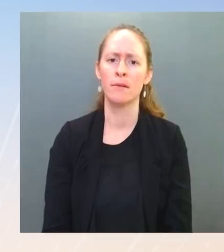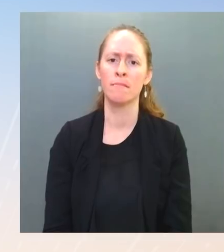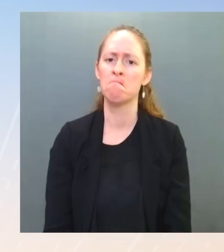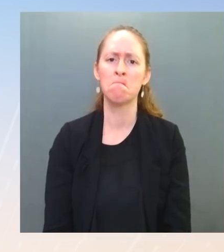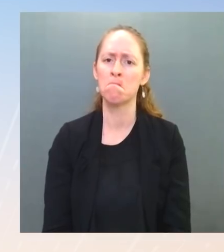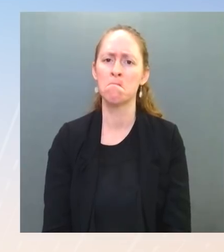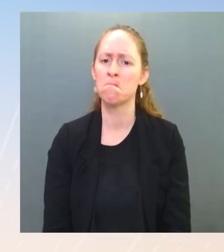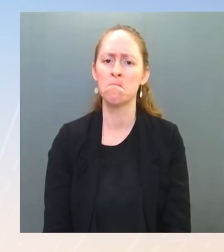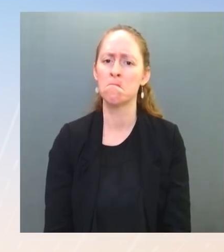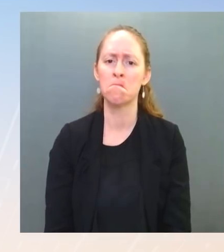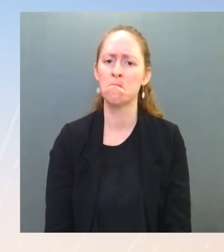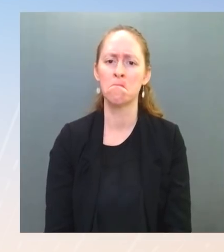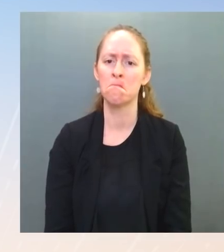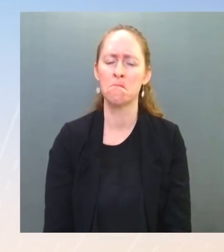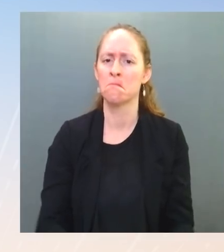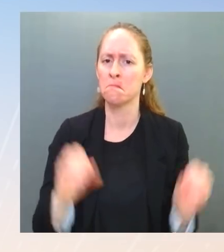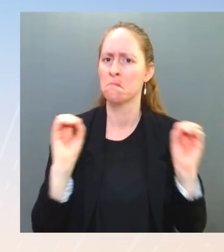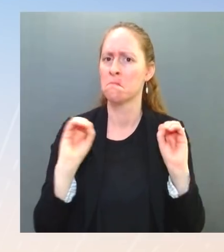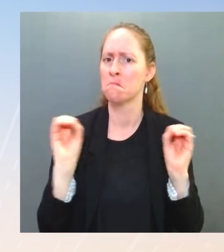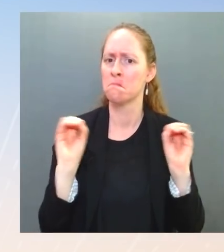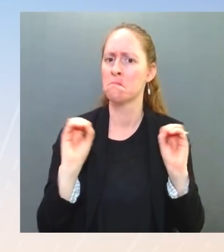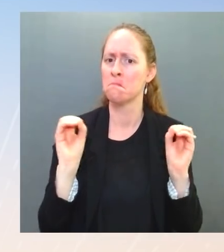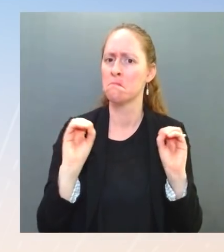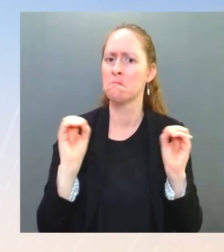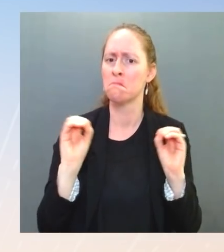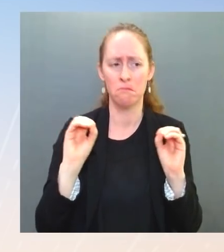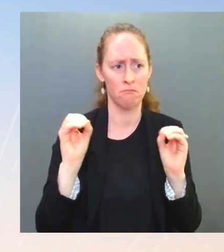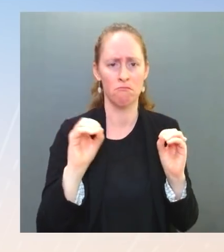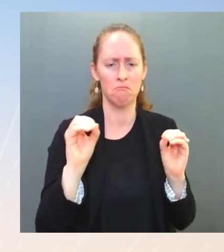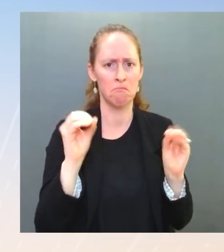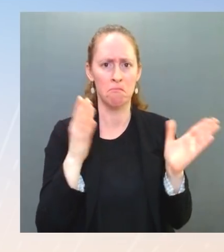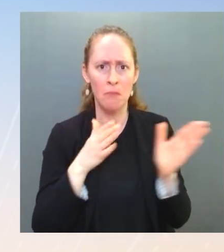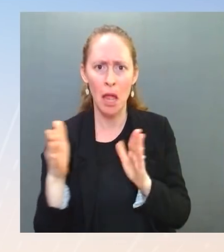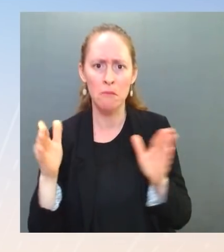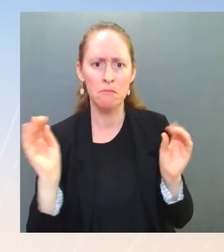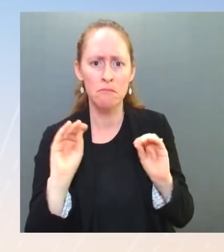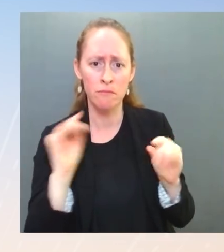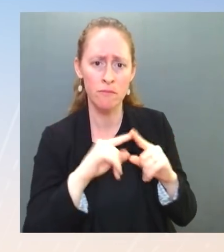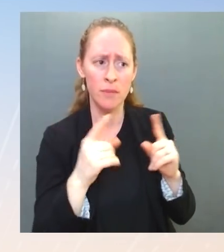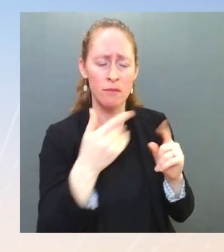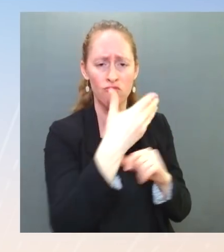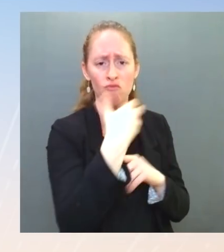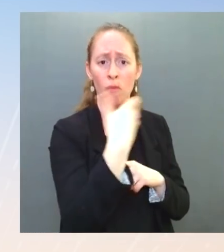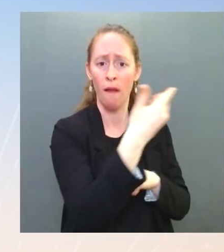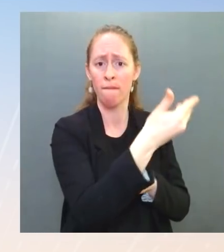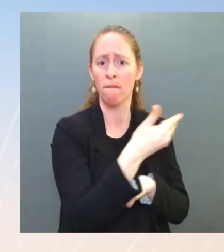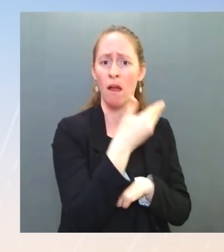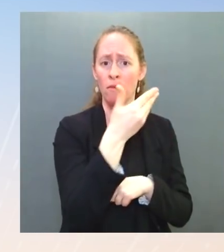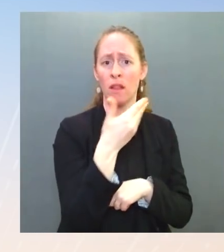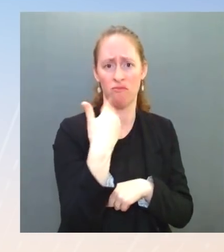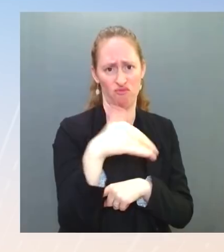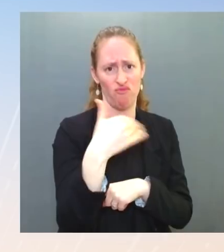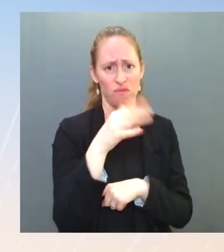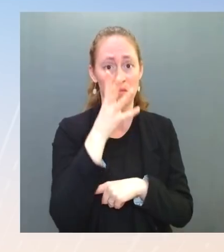who have experienced the worst thing that can happen to a parent in their lives, is a reflection of his respect and all of our respect